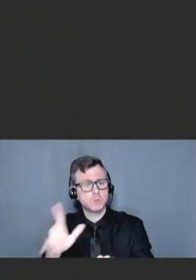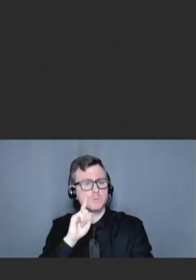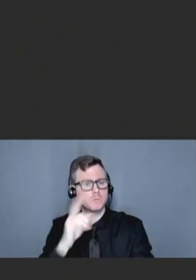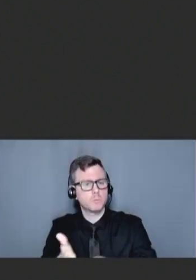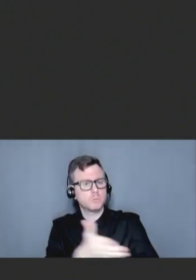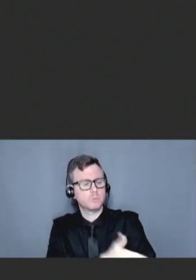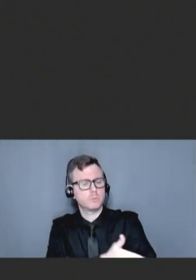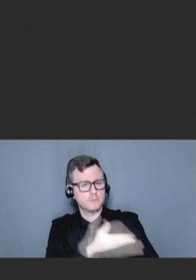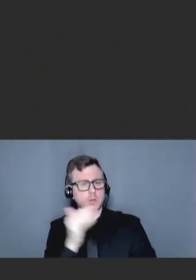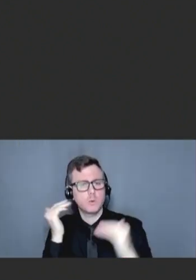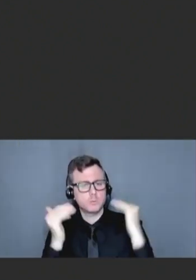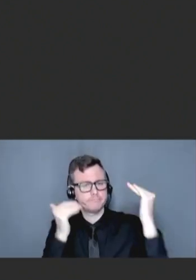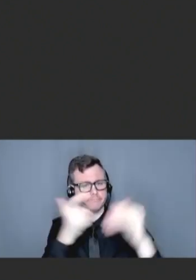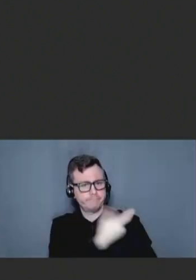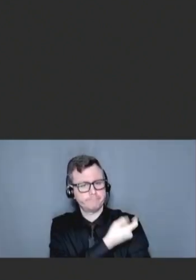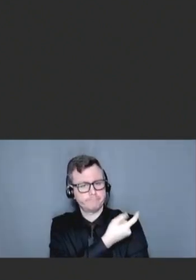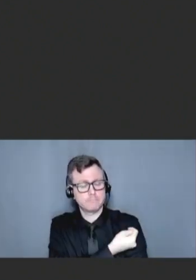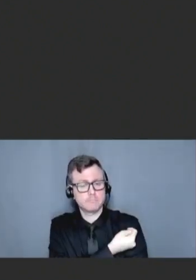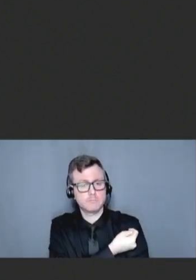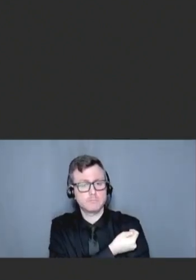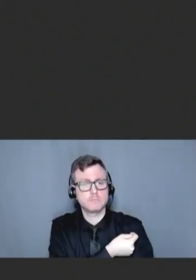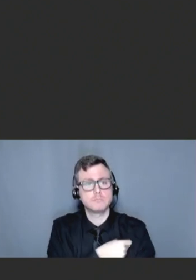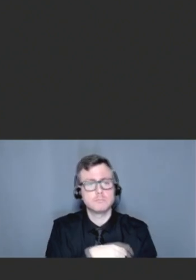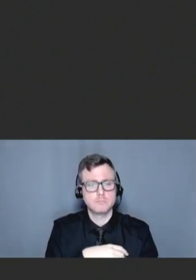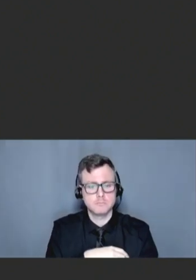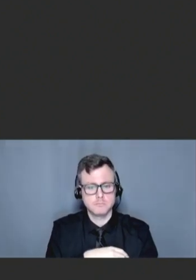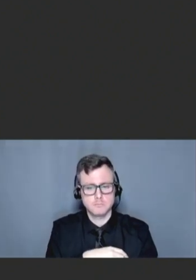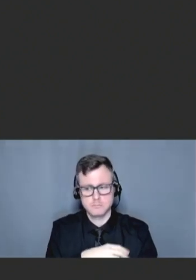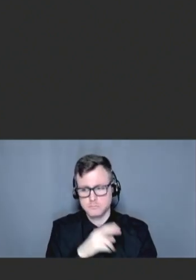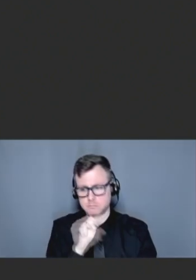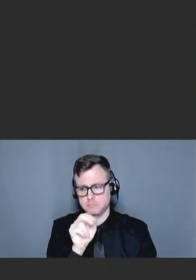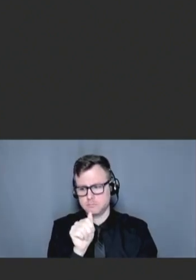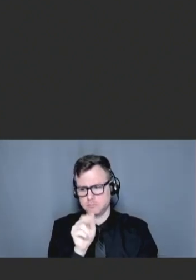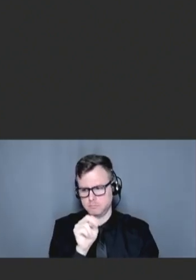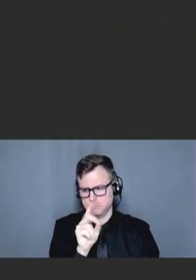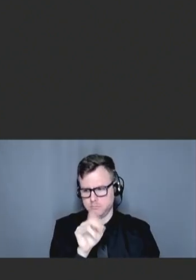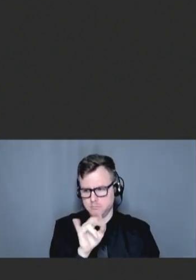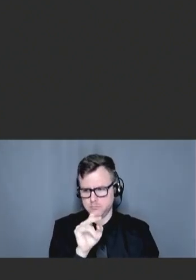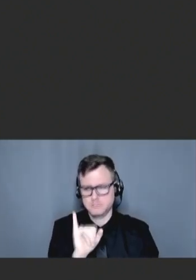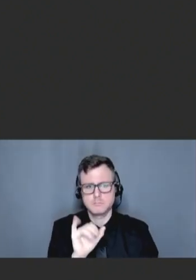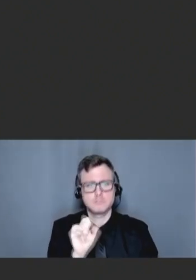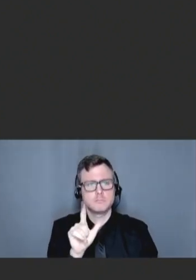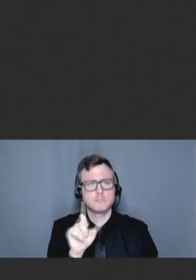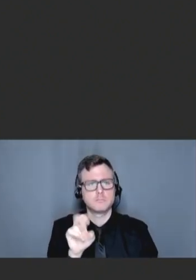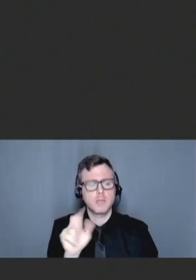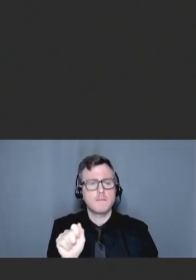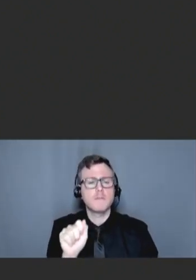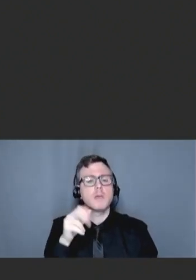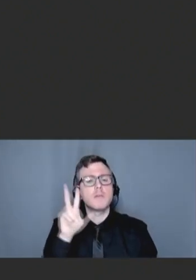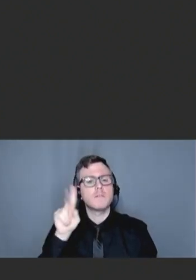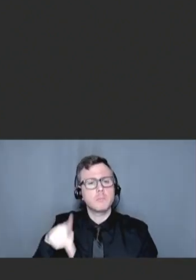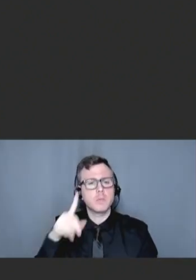Our speakers include Dr. Nadini Selvam, who’s vice president and general manager at IQVIA.